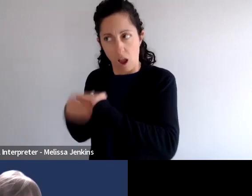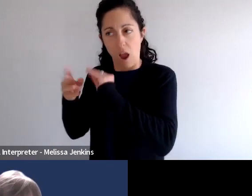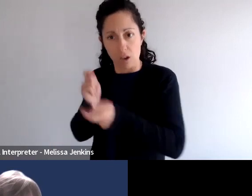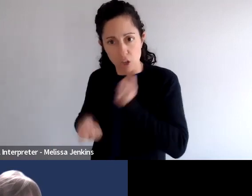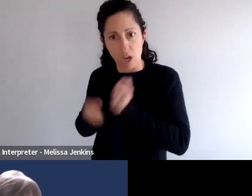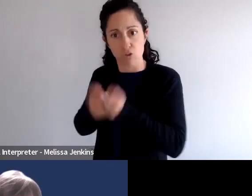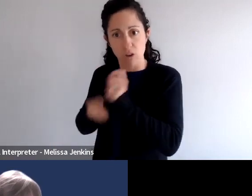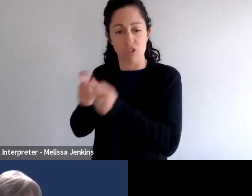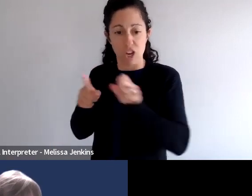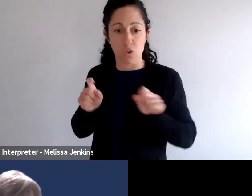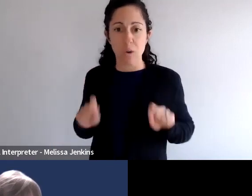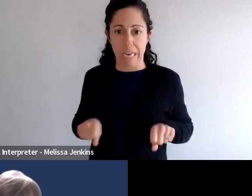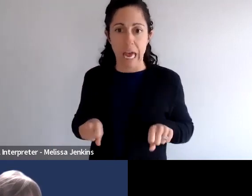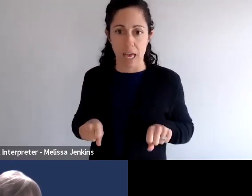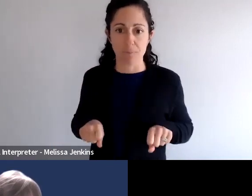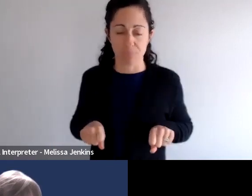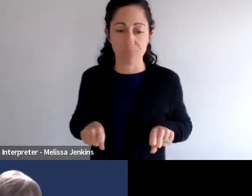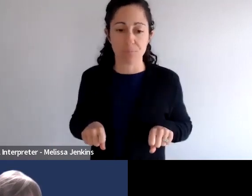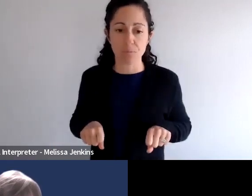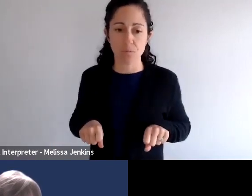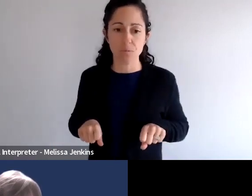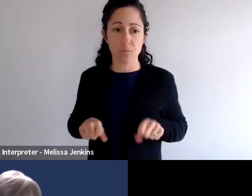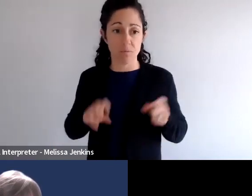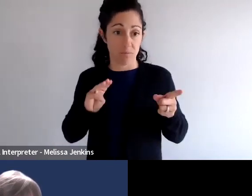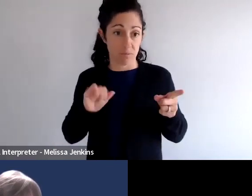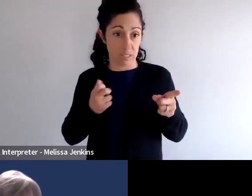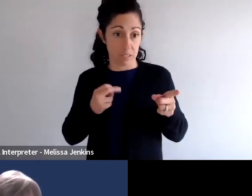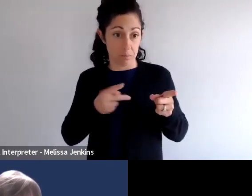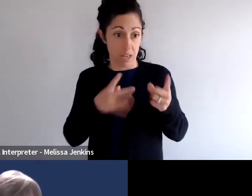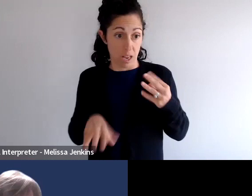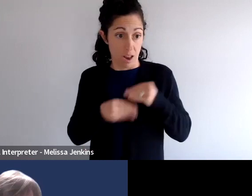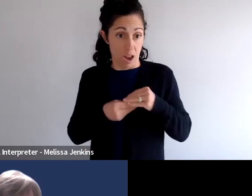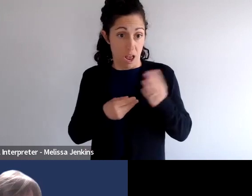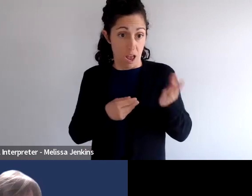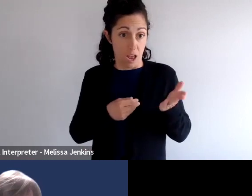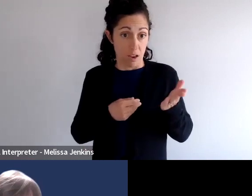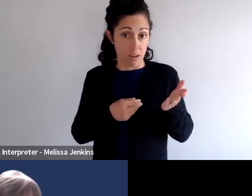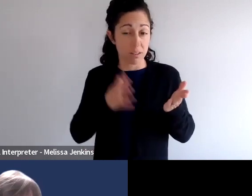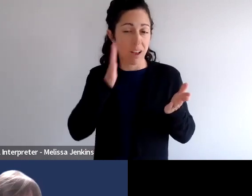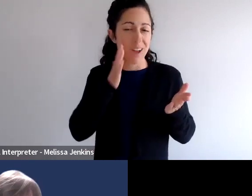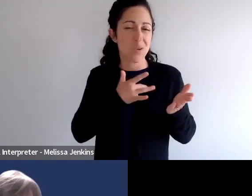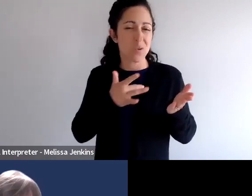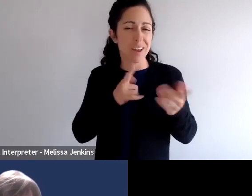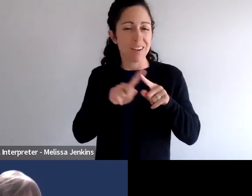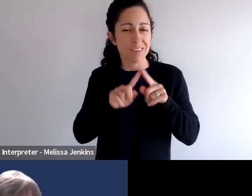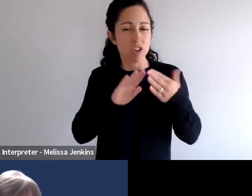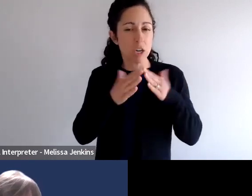um a natural history study. Megan, do you want to add to that? I know you speak a lot to a lot of communities about you know everyone's been